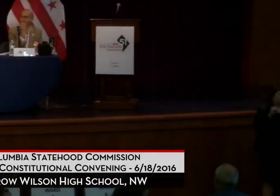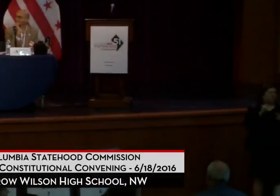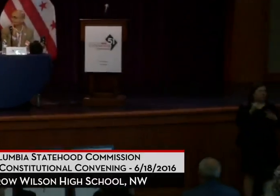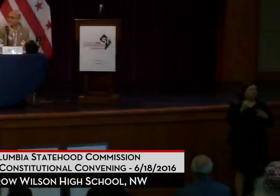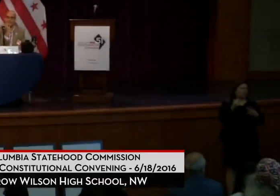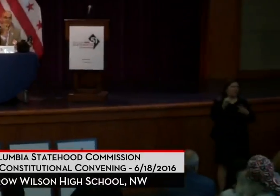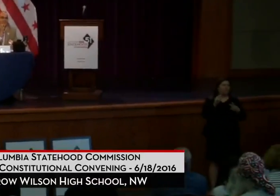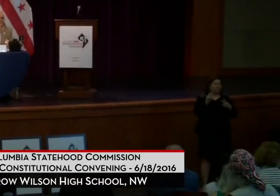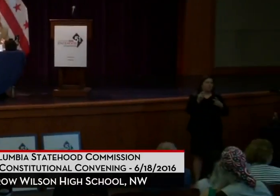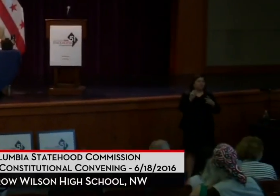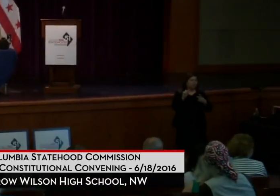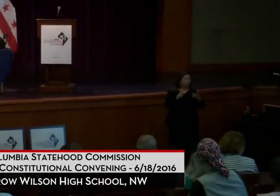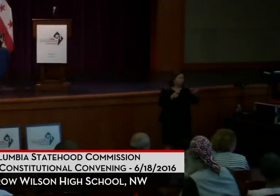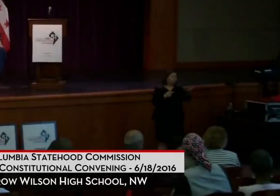I DIDN'T SEE YOU THERE A MINUTE AGO.